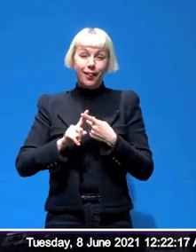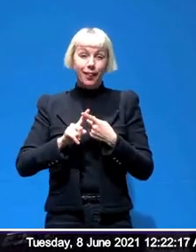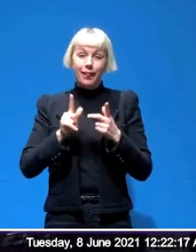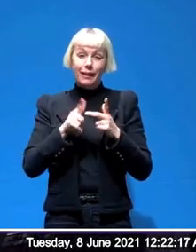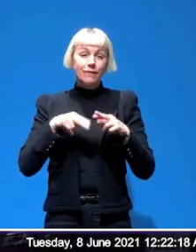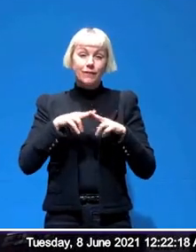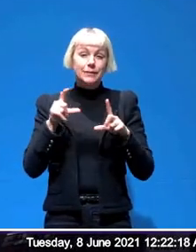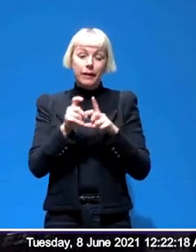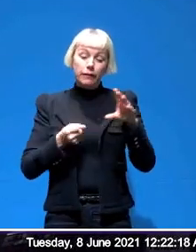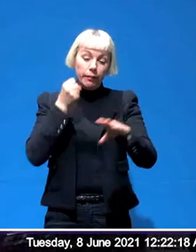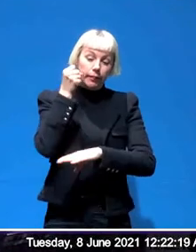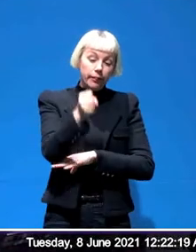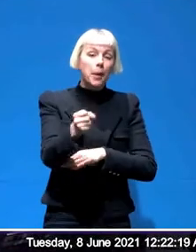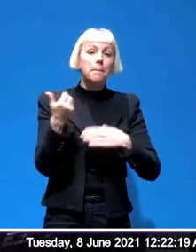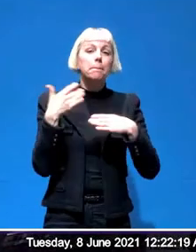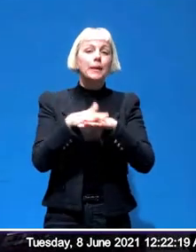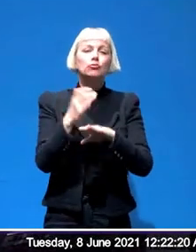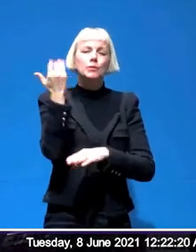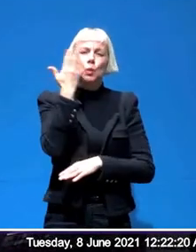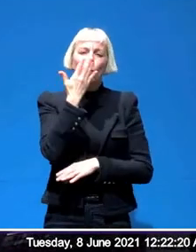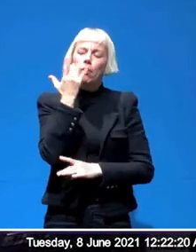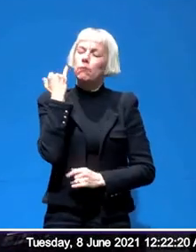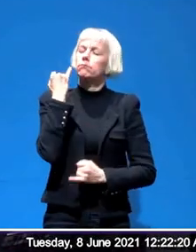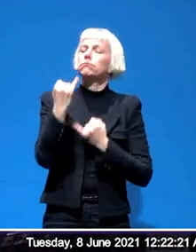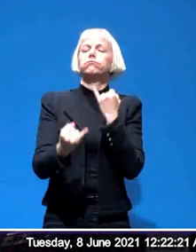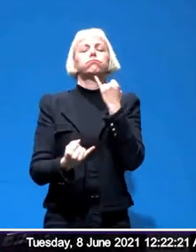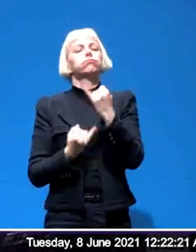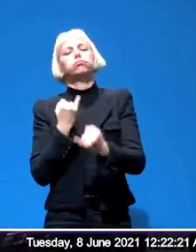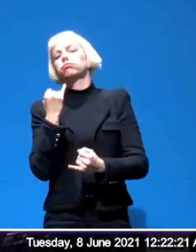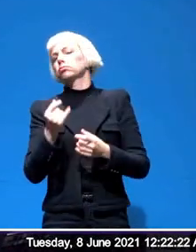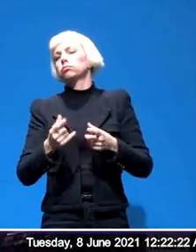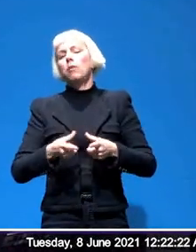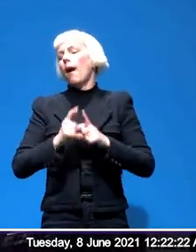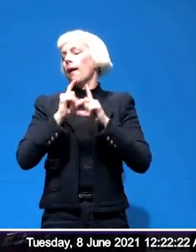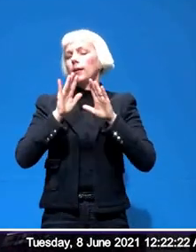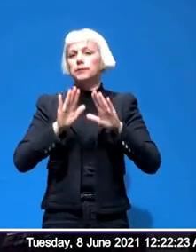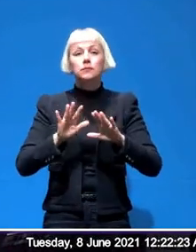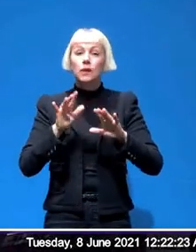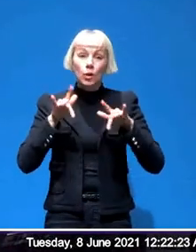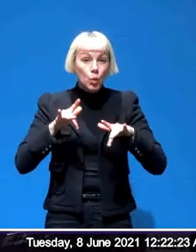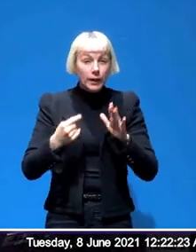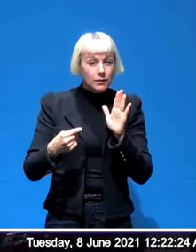a mainstream school. He wasn't toilet trained until he was quite a lot --- well, into his teens.